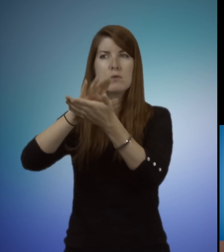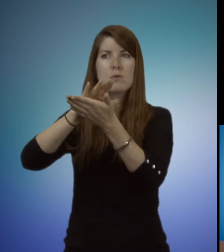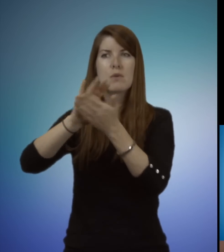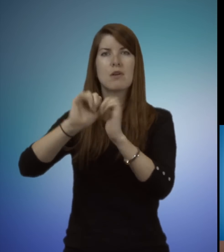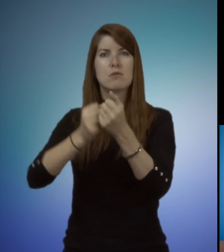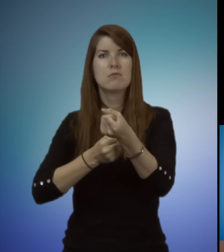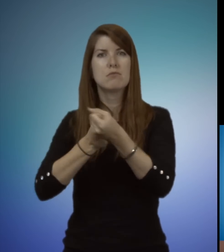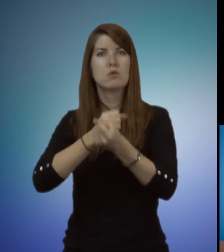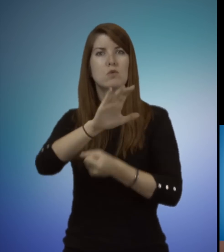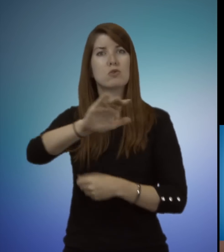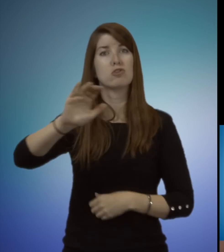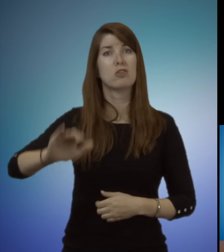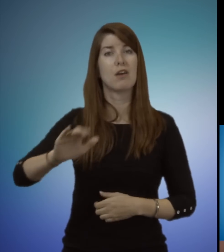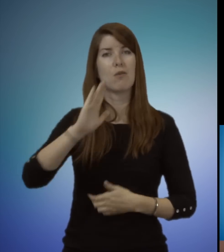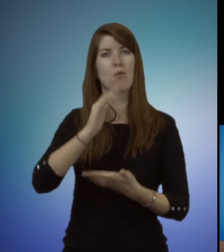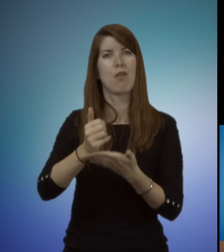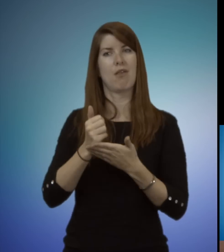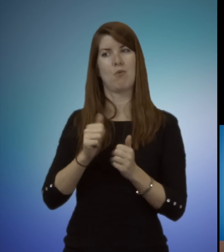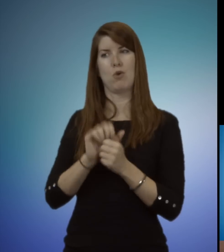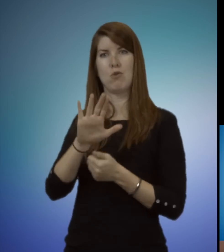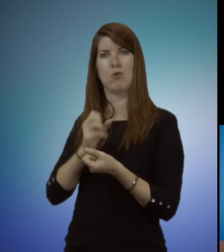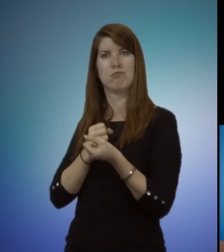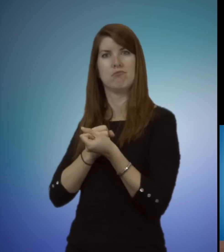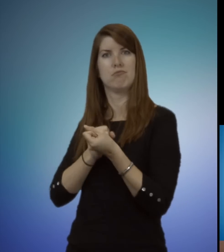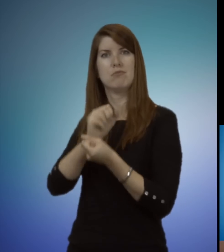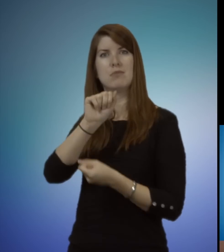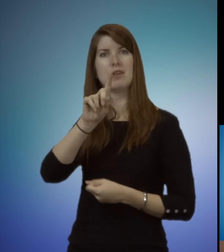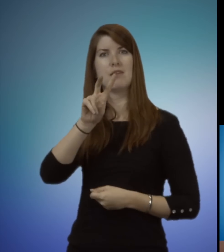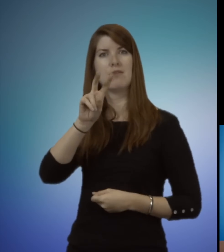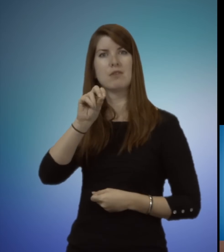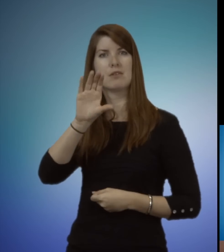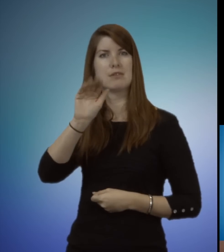to support your child and that will help with your advocacy efforts.